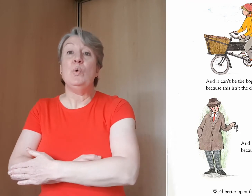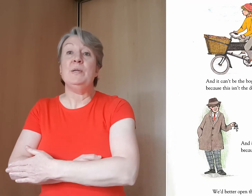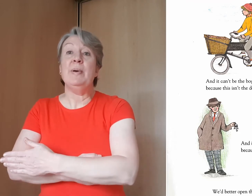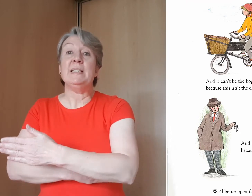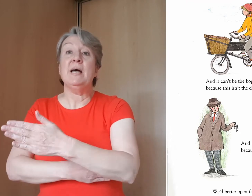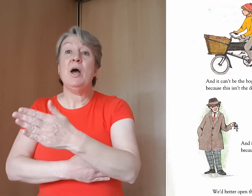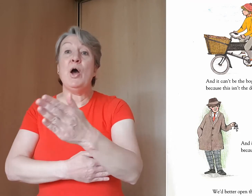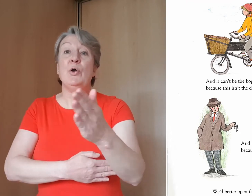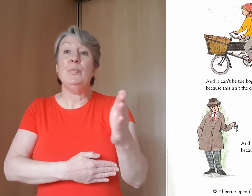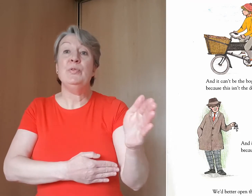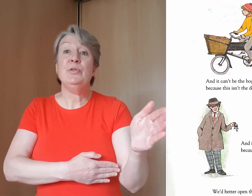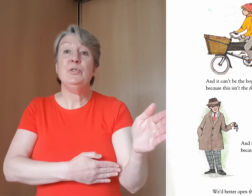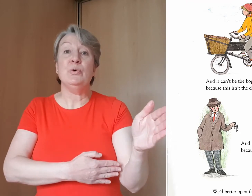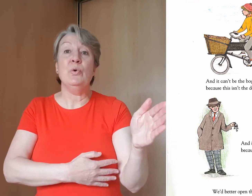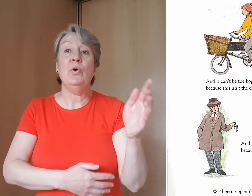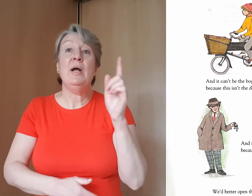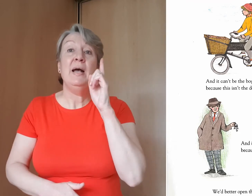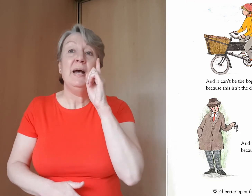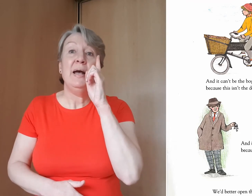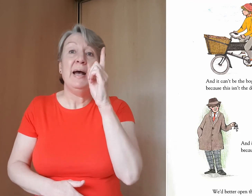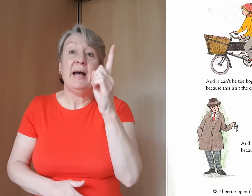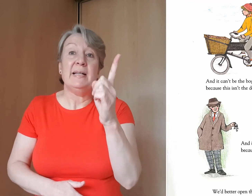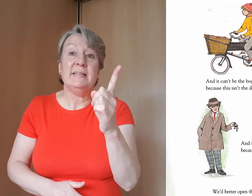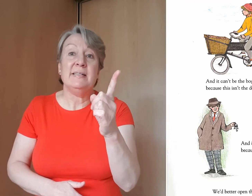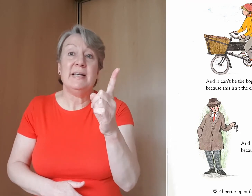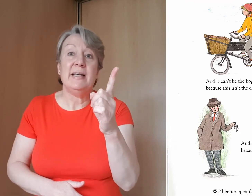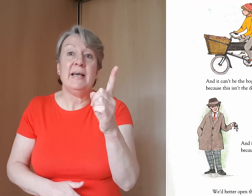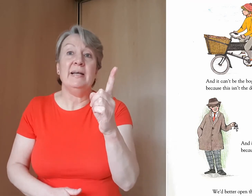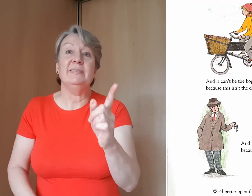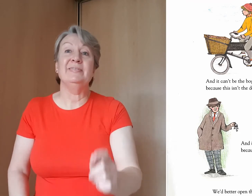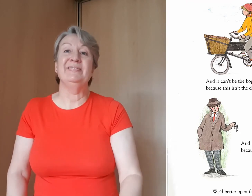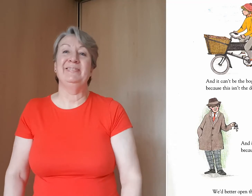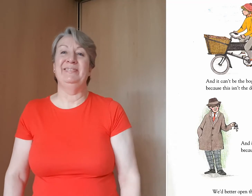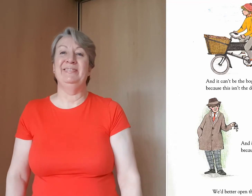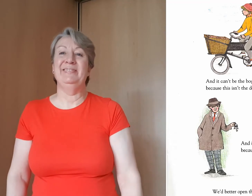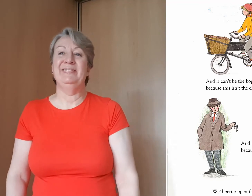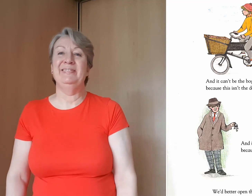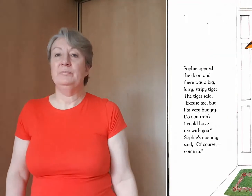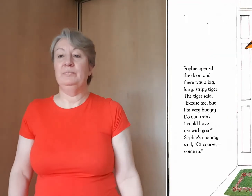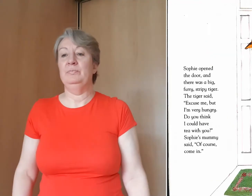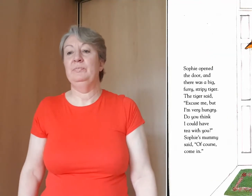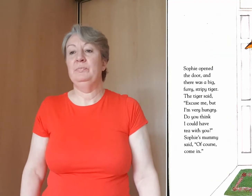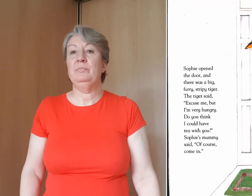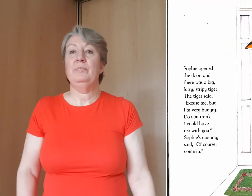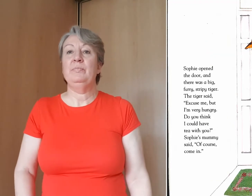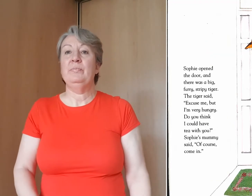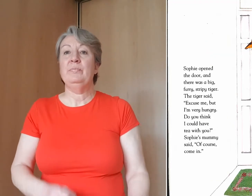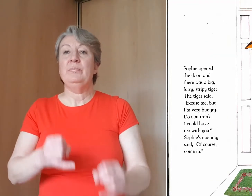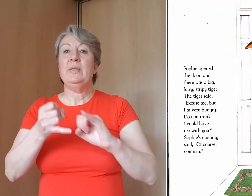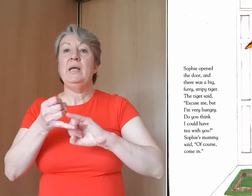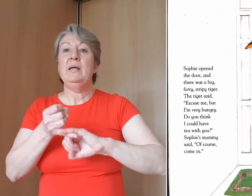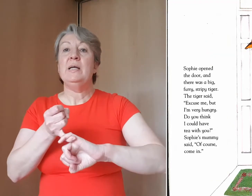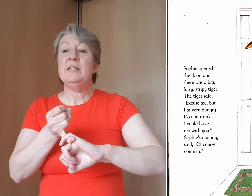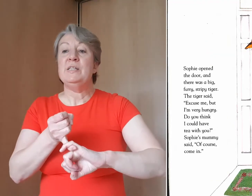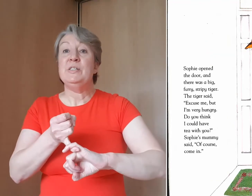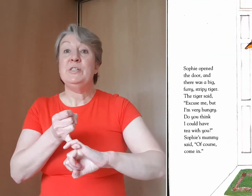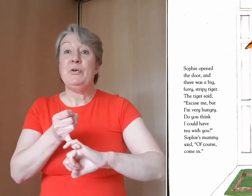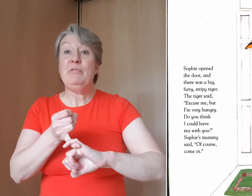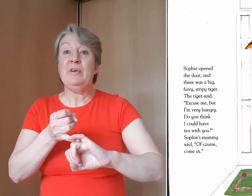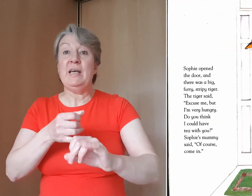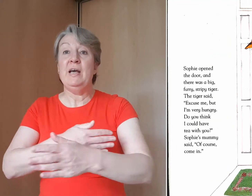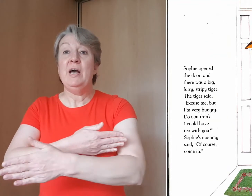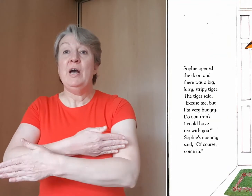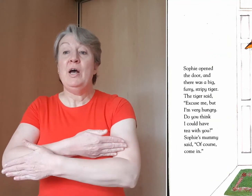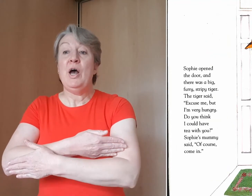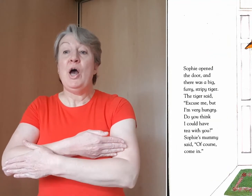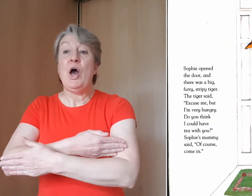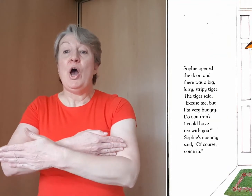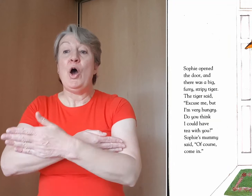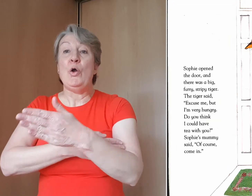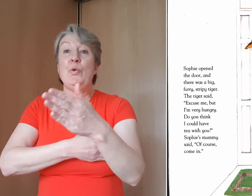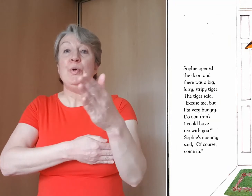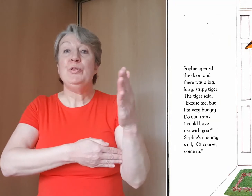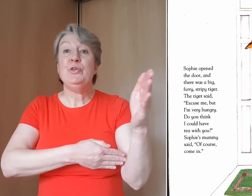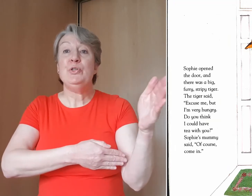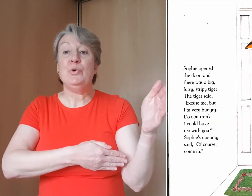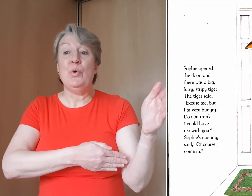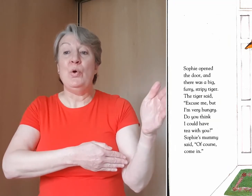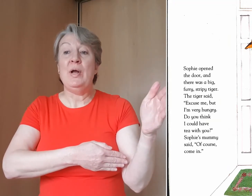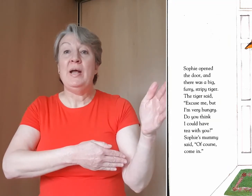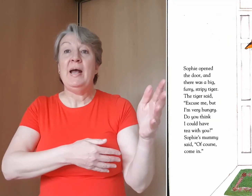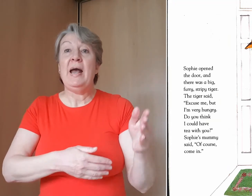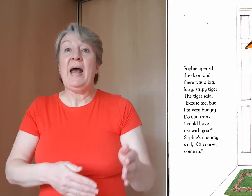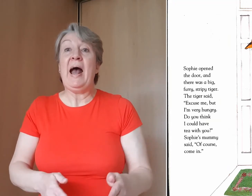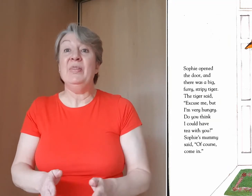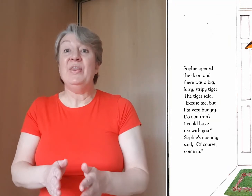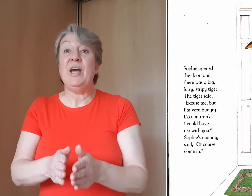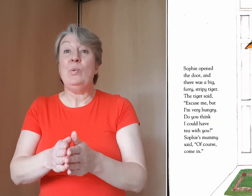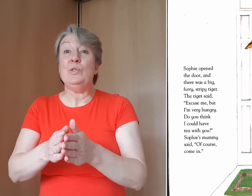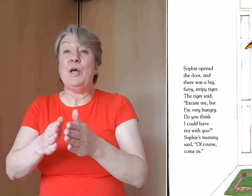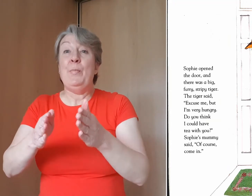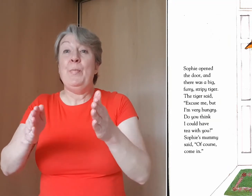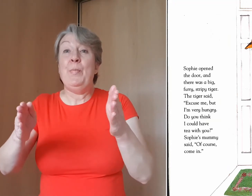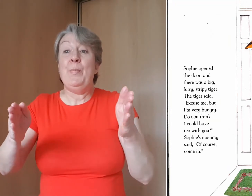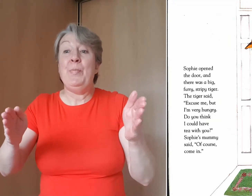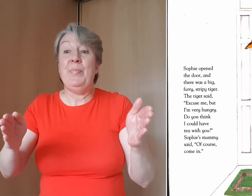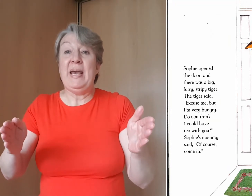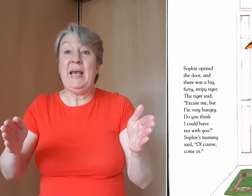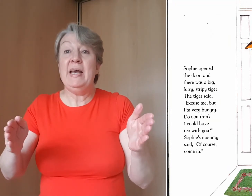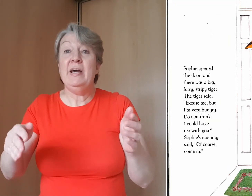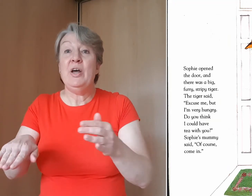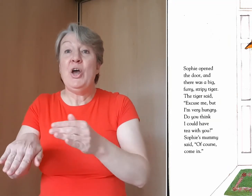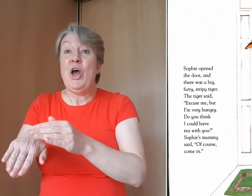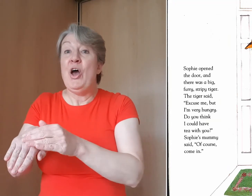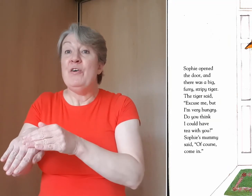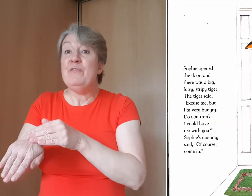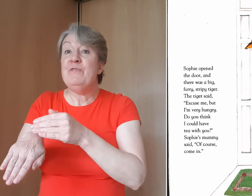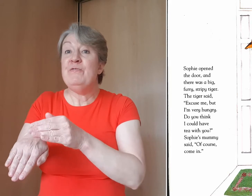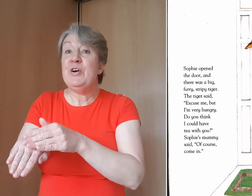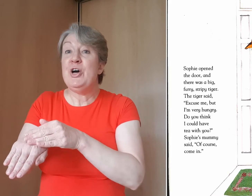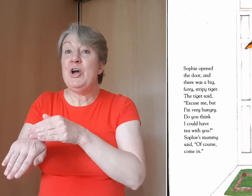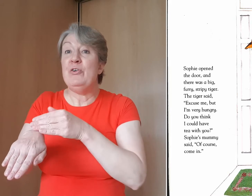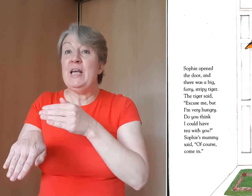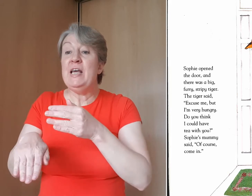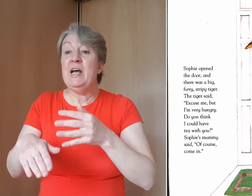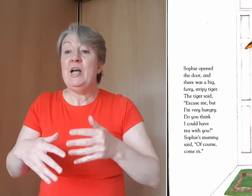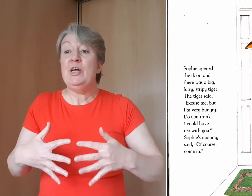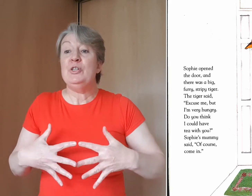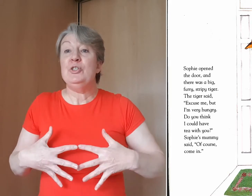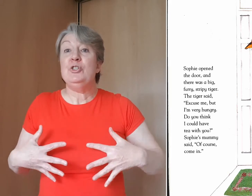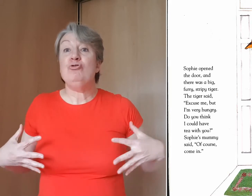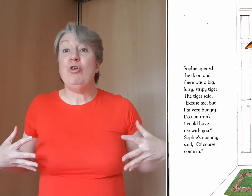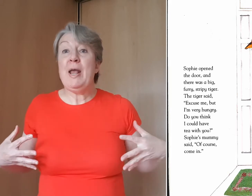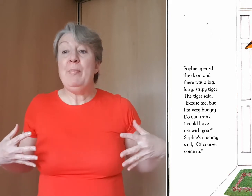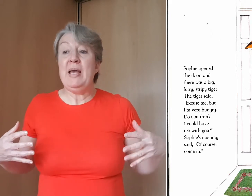We'd better open the door and see!" Sophie opened the door and there was a big furry stripy